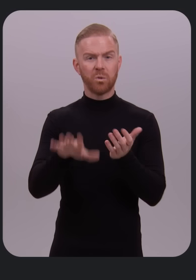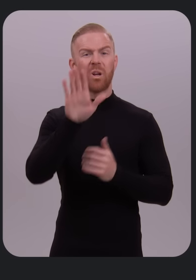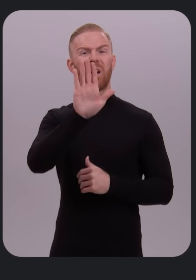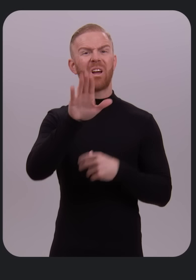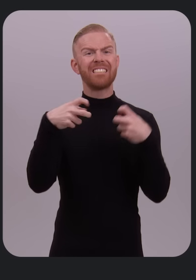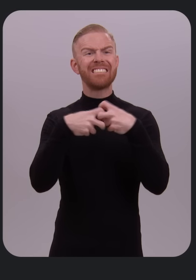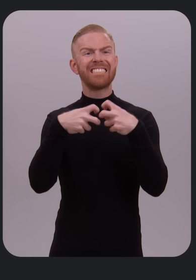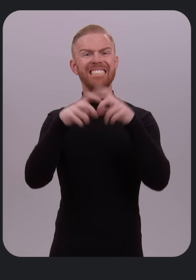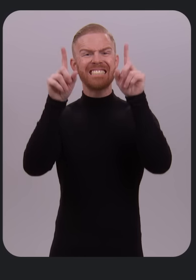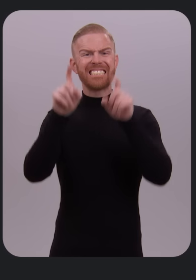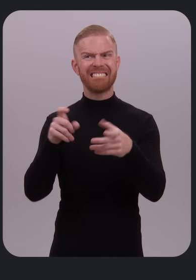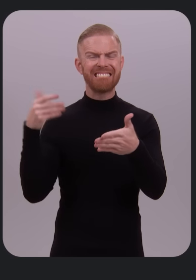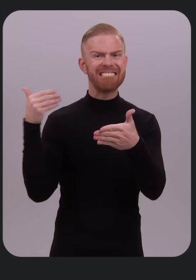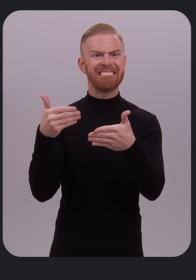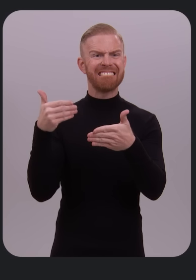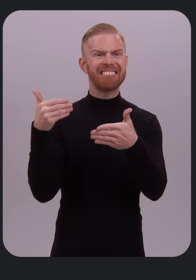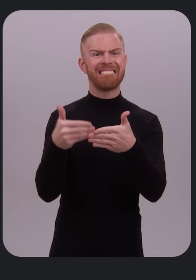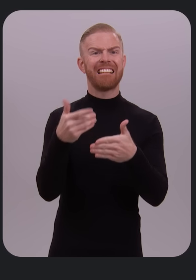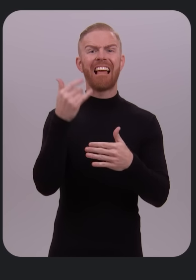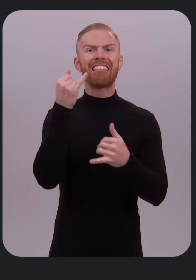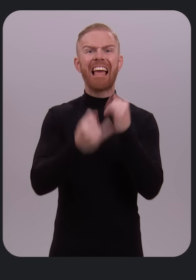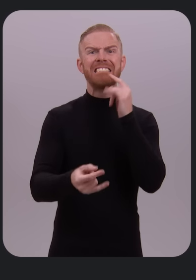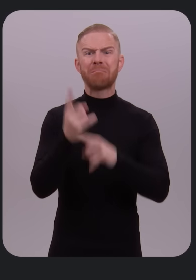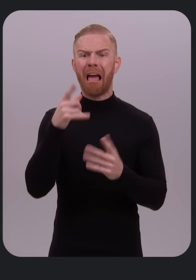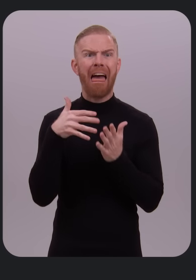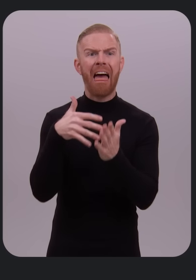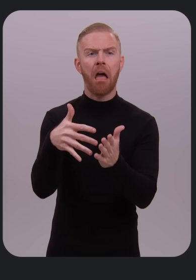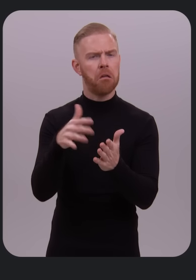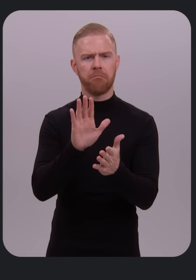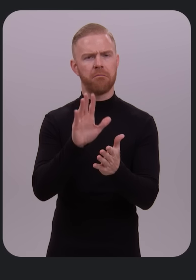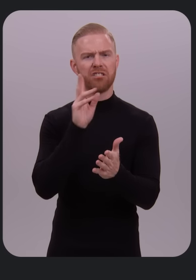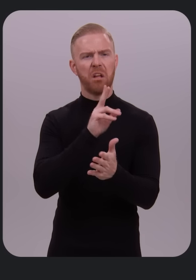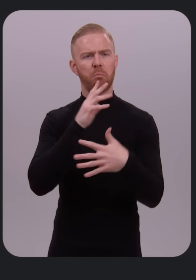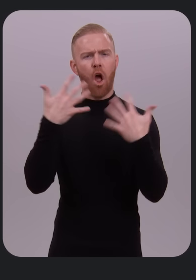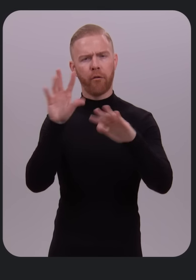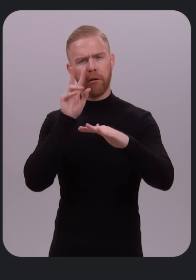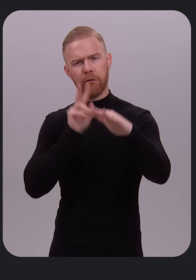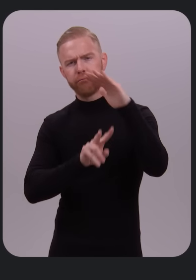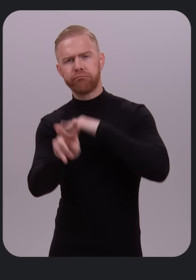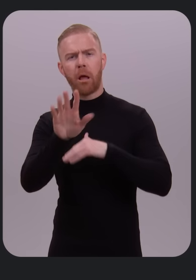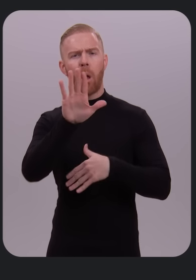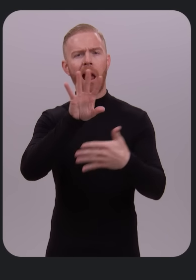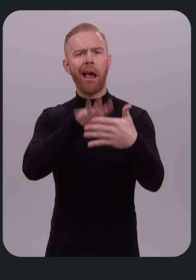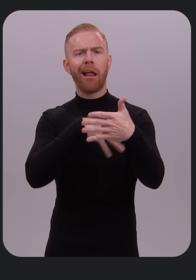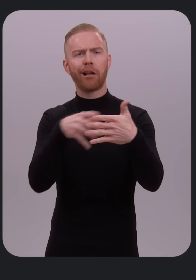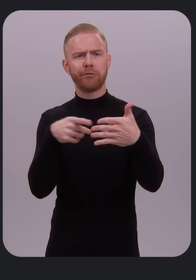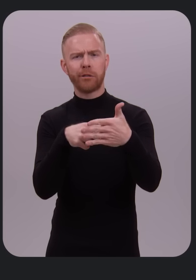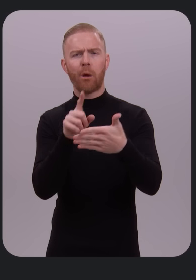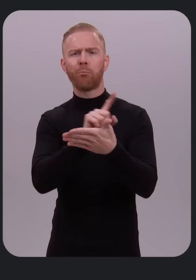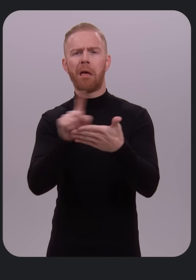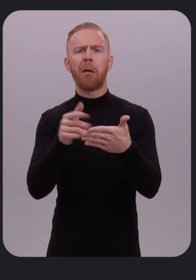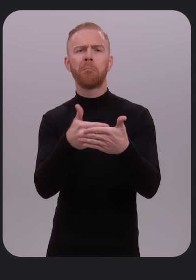And instead of scrambling, Gemini sees it on your calendar a week out. But it doesn't just remind you.